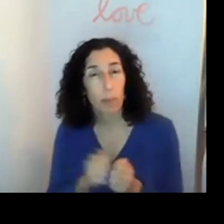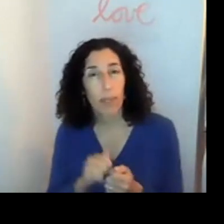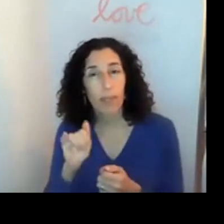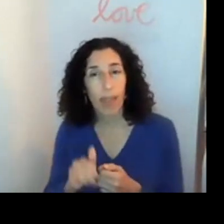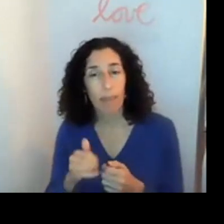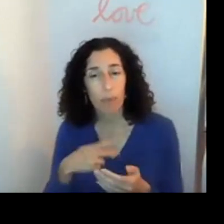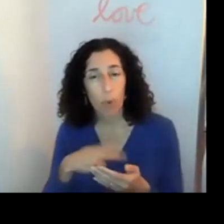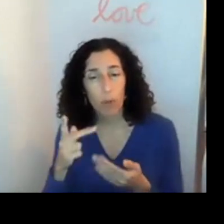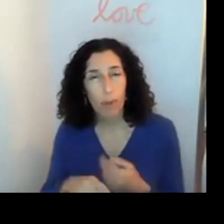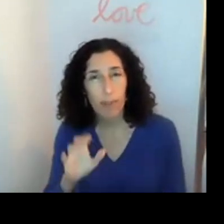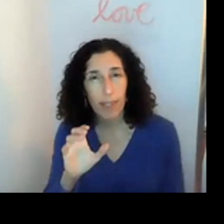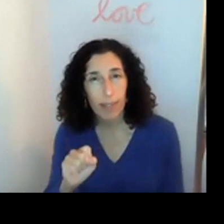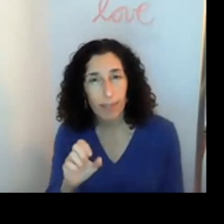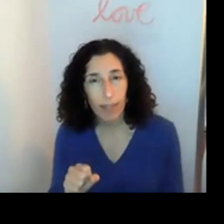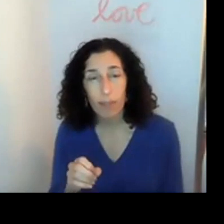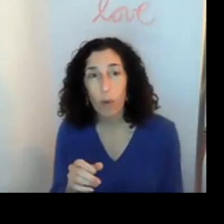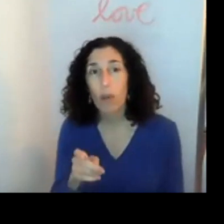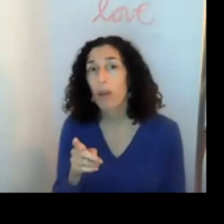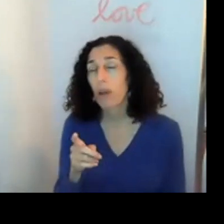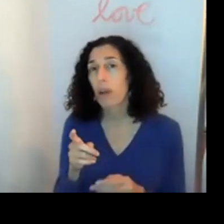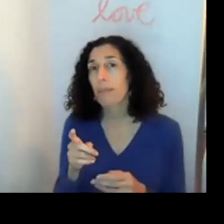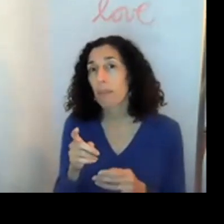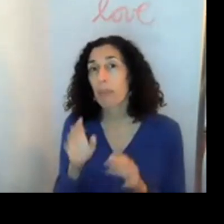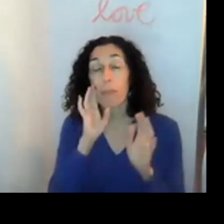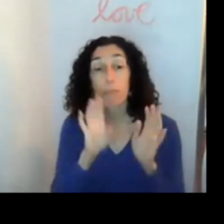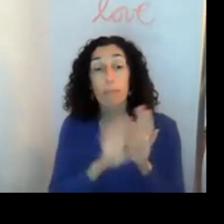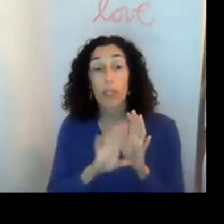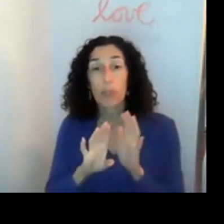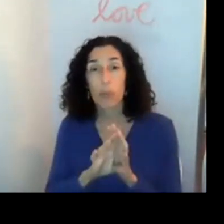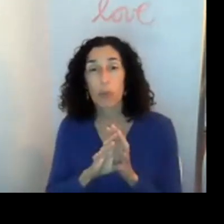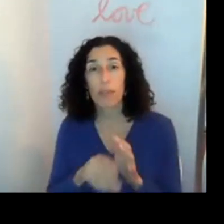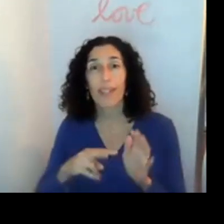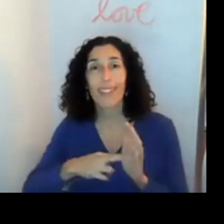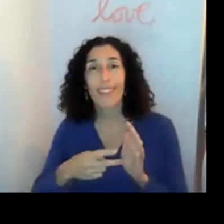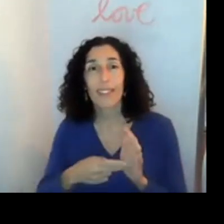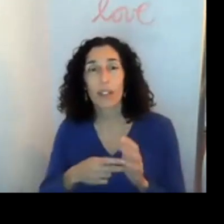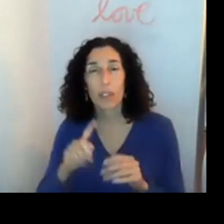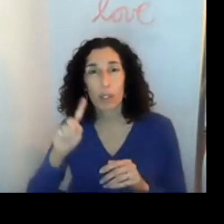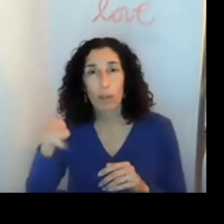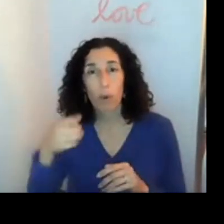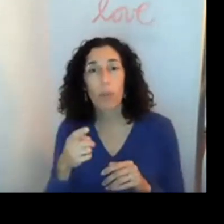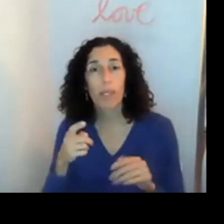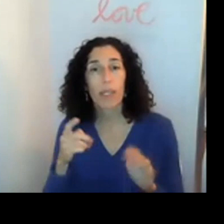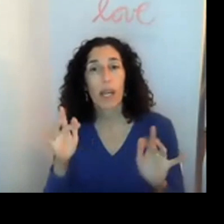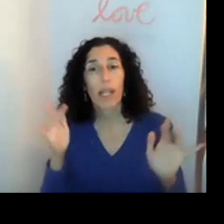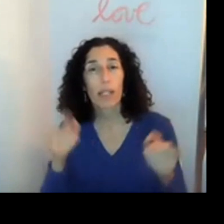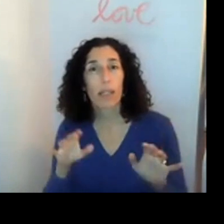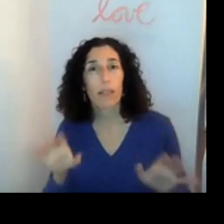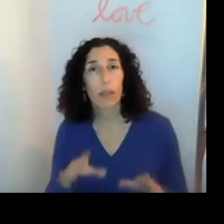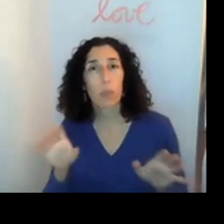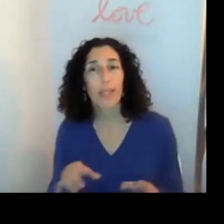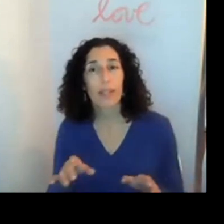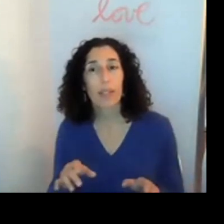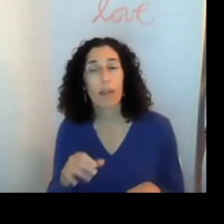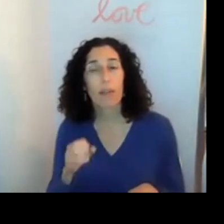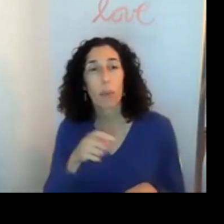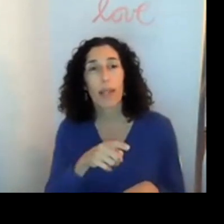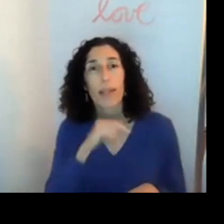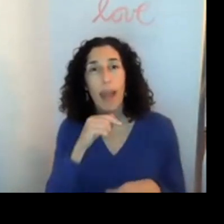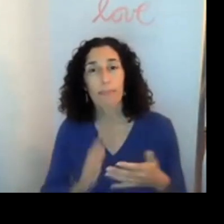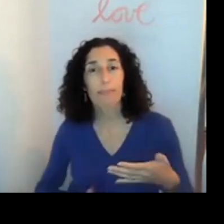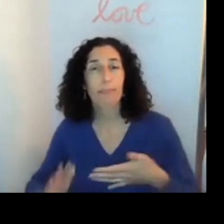as the final outro. Certainly just want to thank all of our panelists and all the Eyebeam